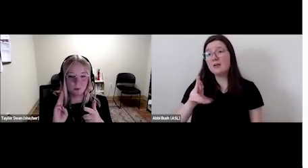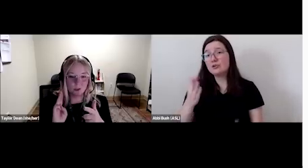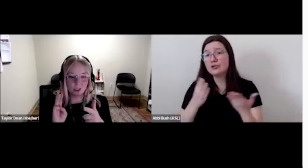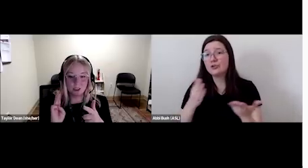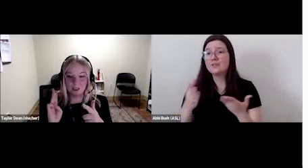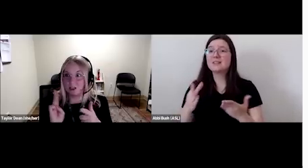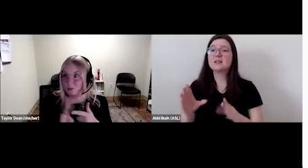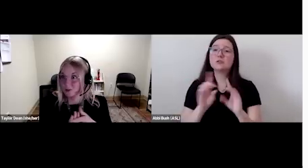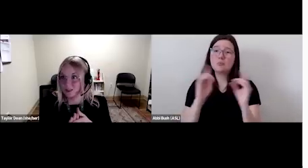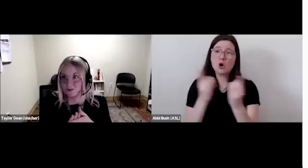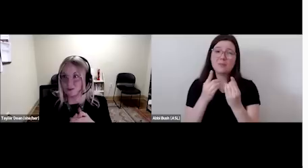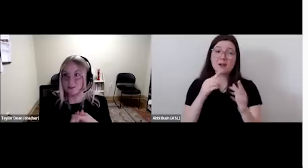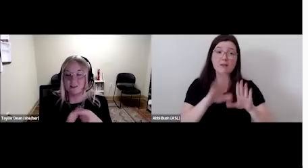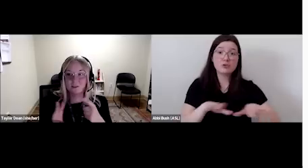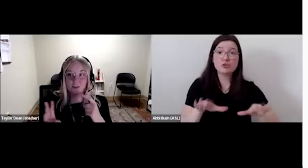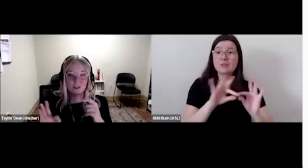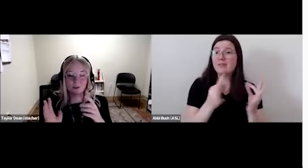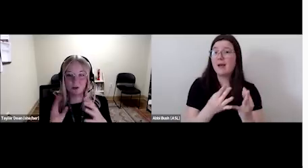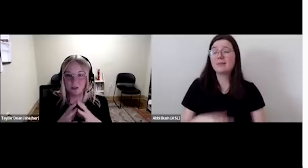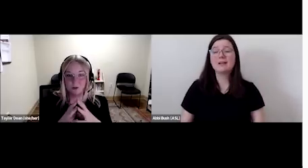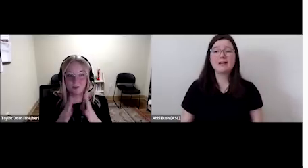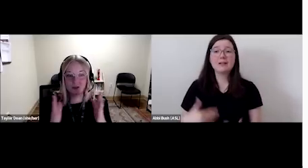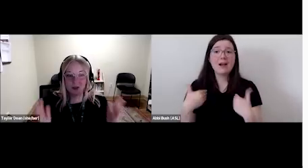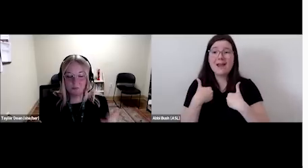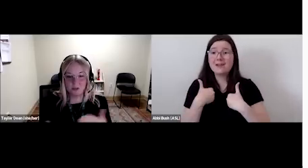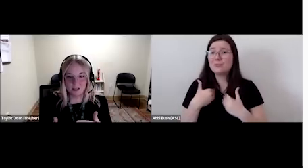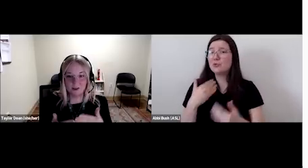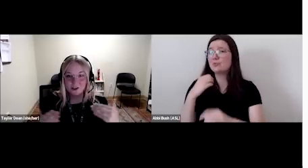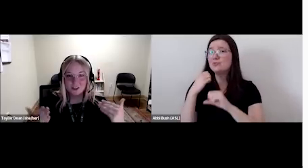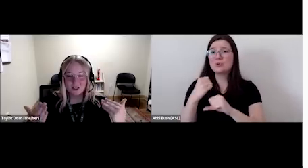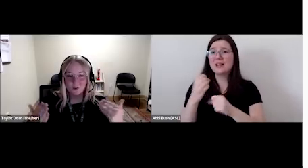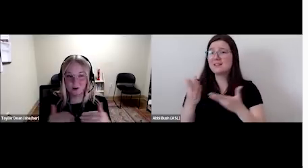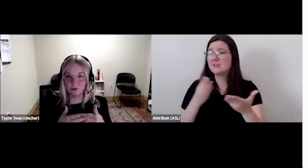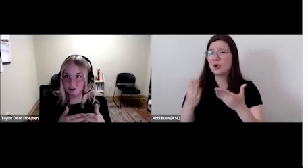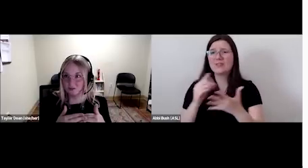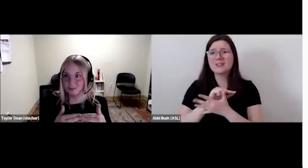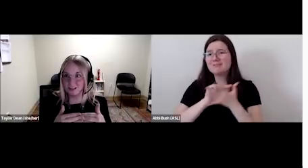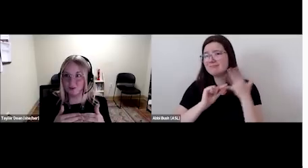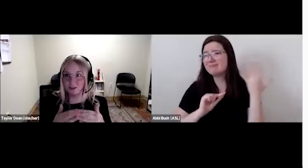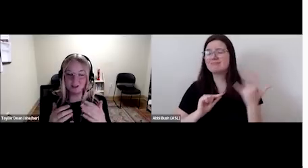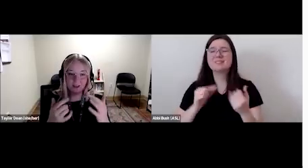your animal protective services if you need to, whatever it might be, there's a wealth of services out there